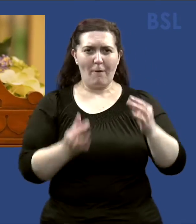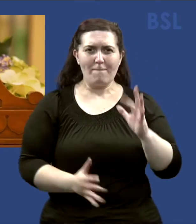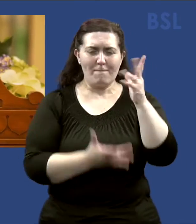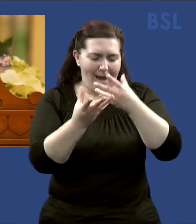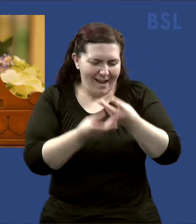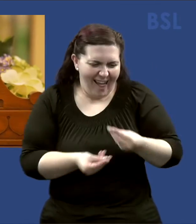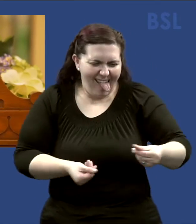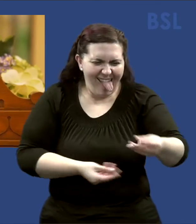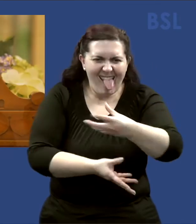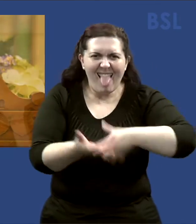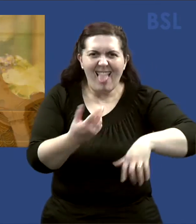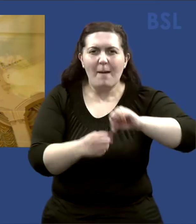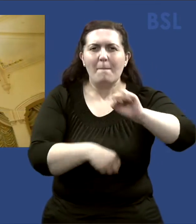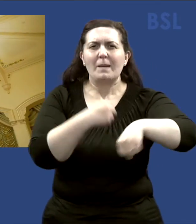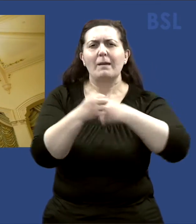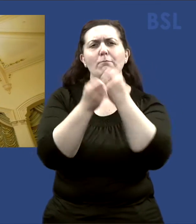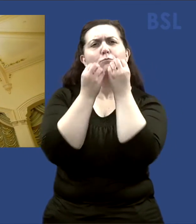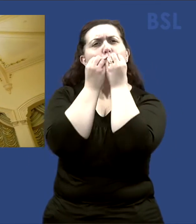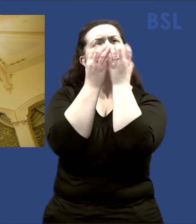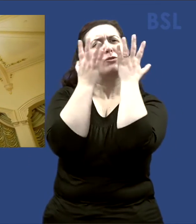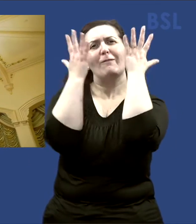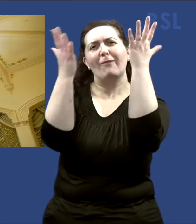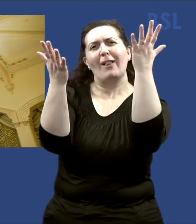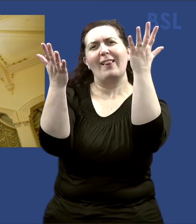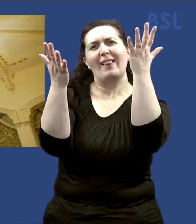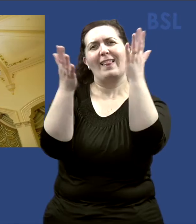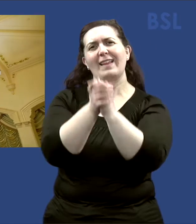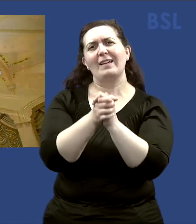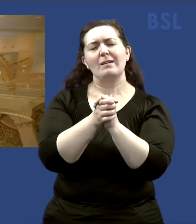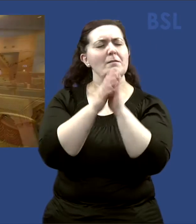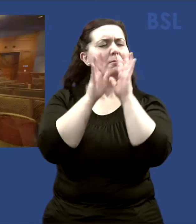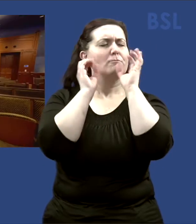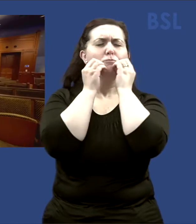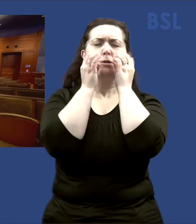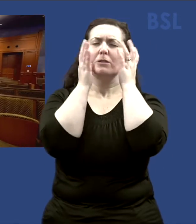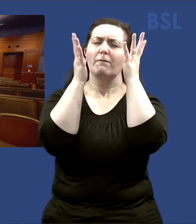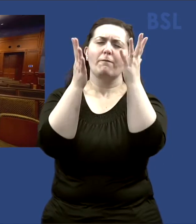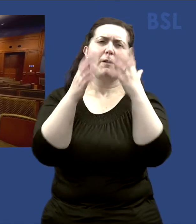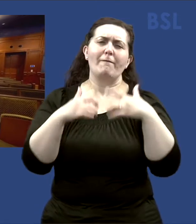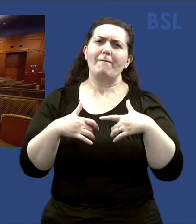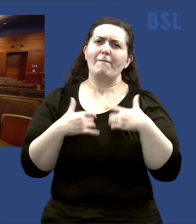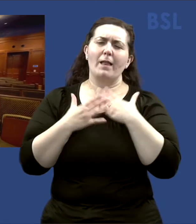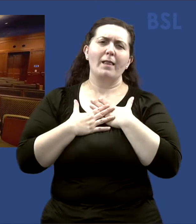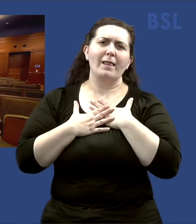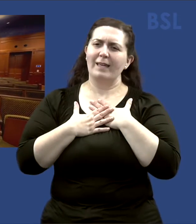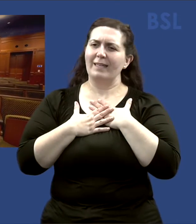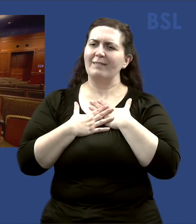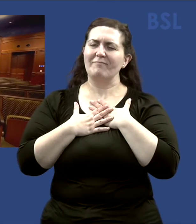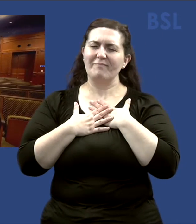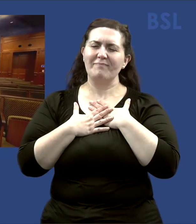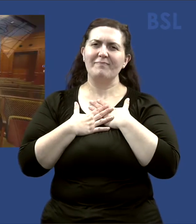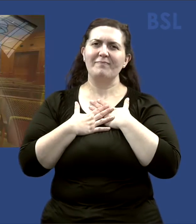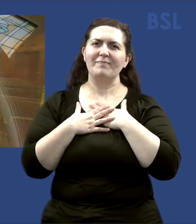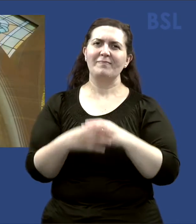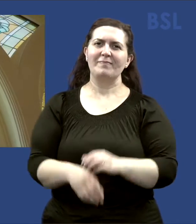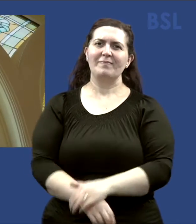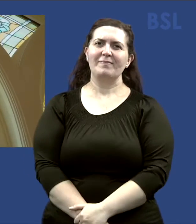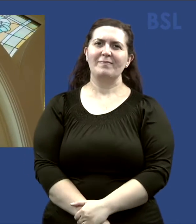To take a temple form the ashes and deliver a beautiful temple like this, it's a marvellous feet."